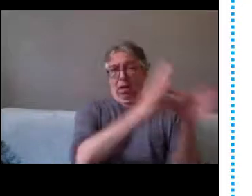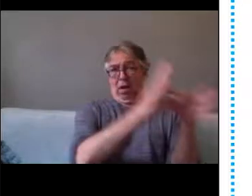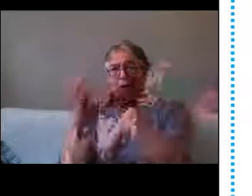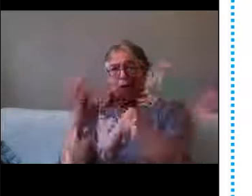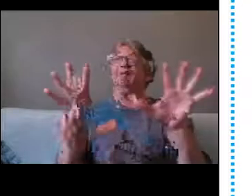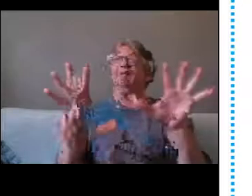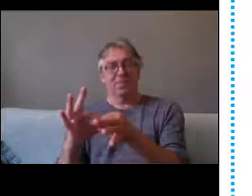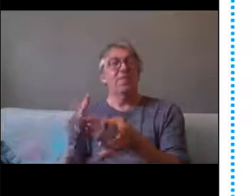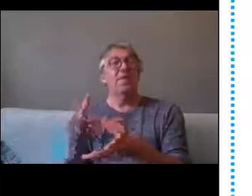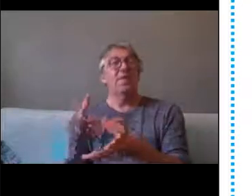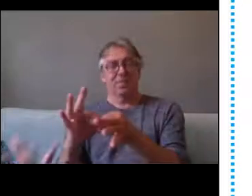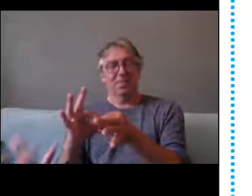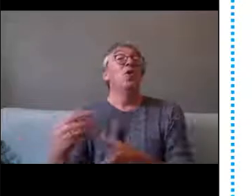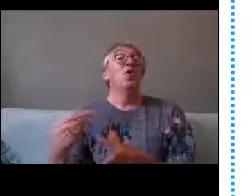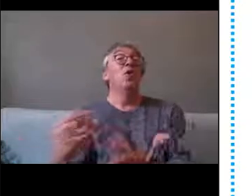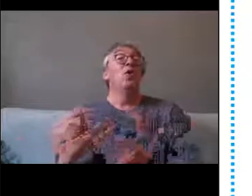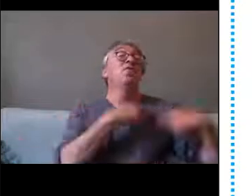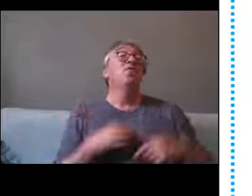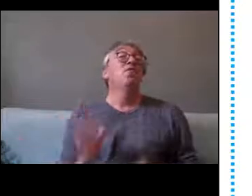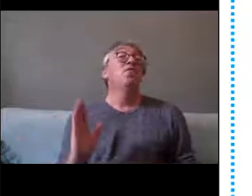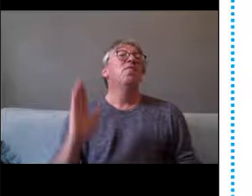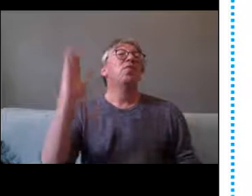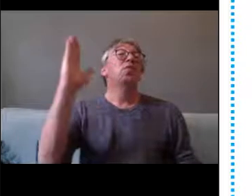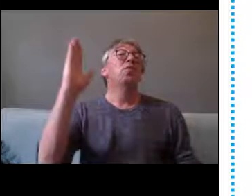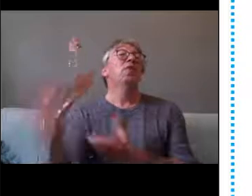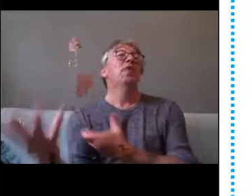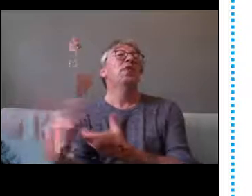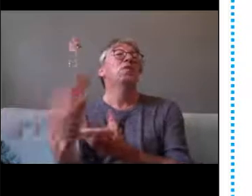Before starting to do so, I'll give a short introduction